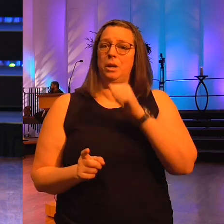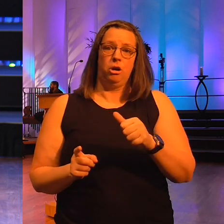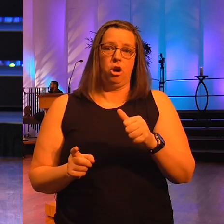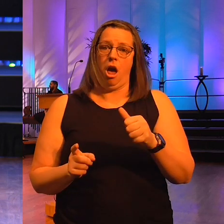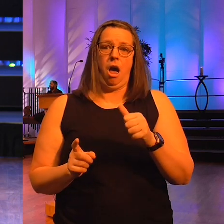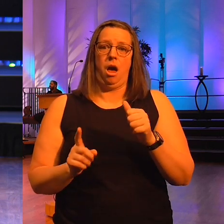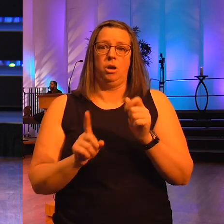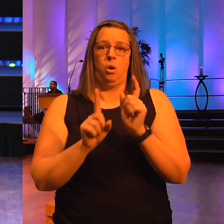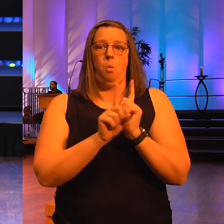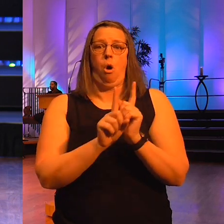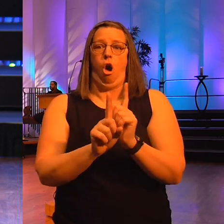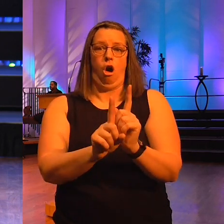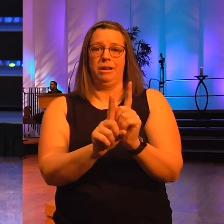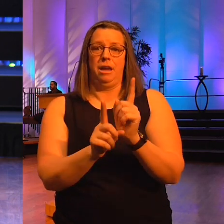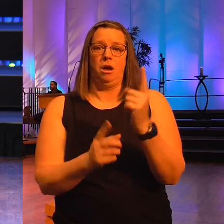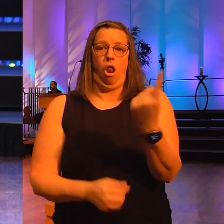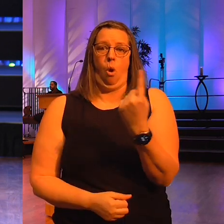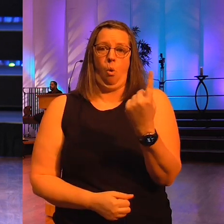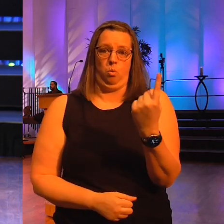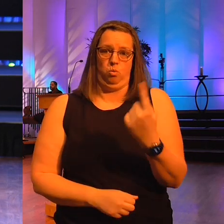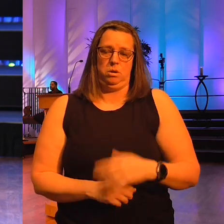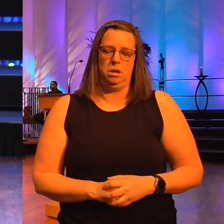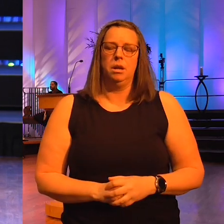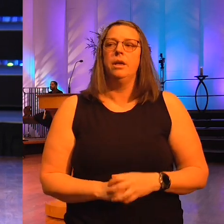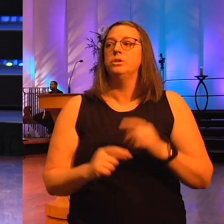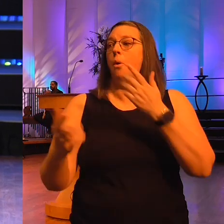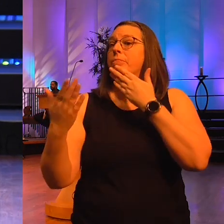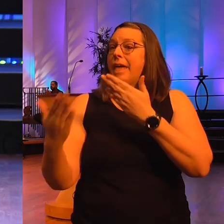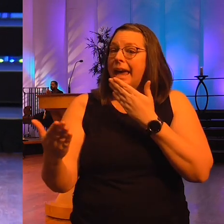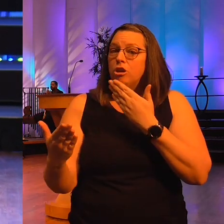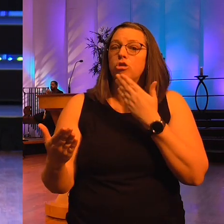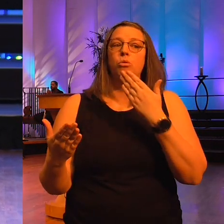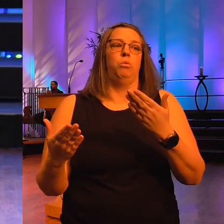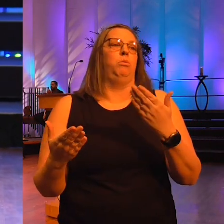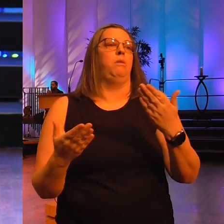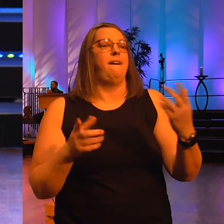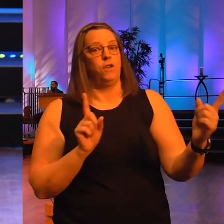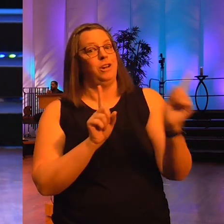this courageous spiritual path so thank you for walking your path with me I'm so grateful to walk